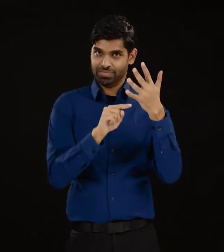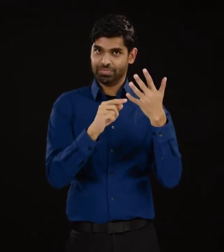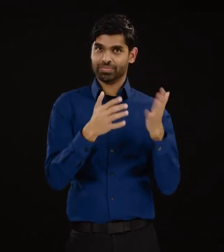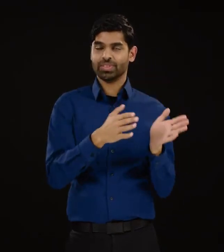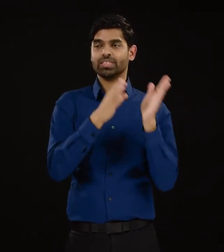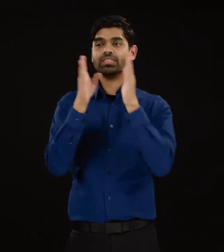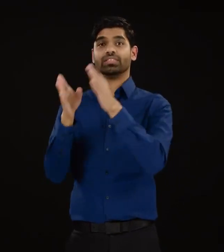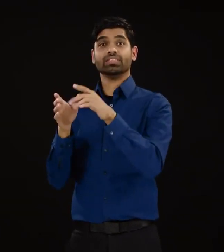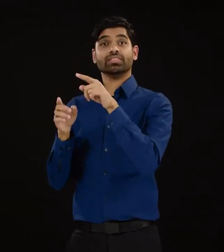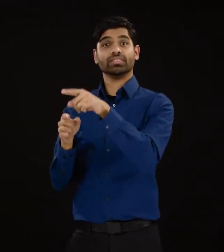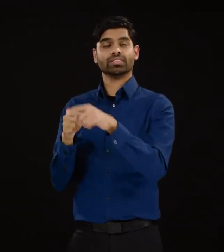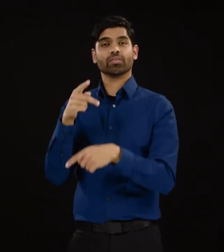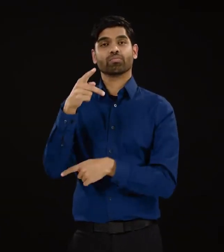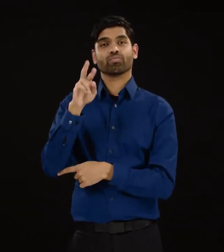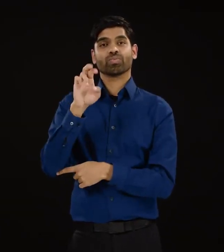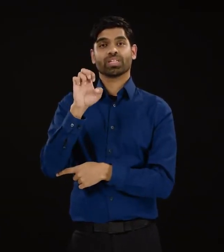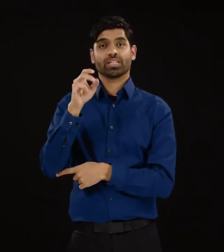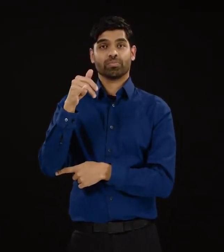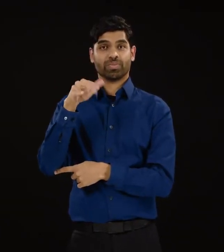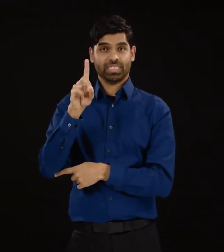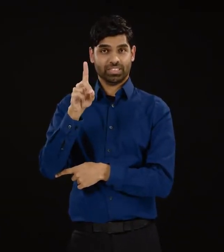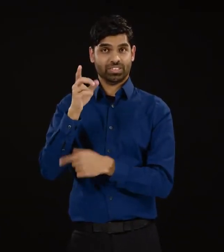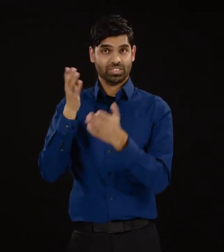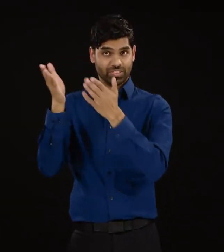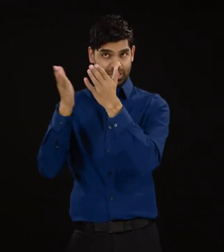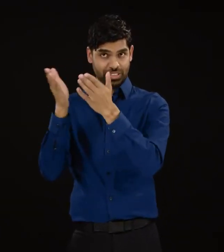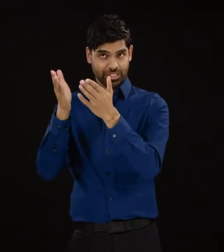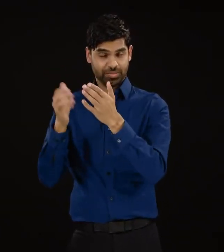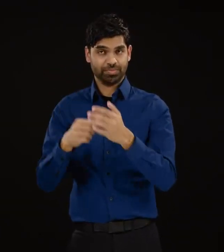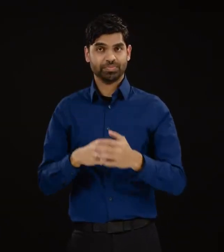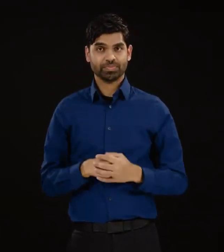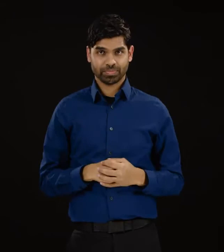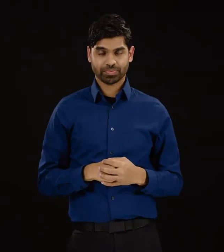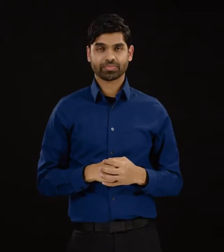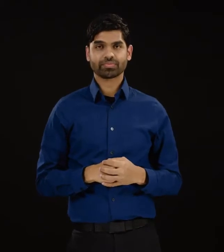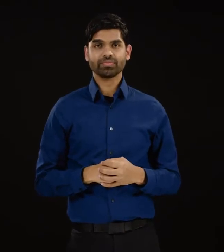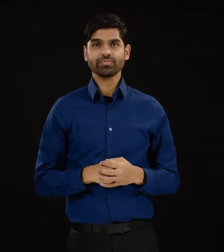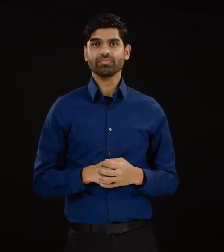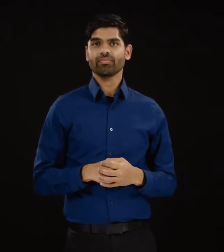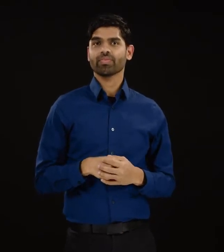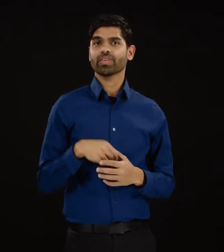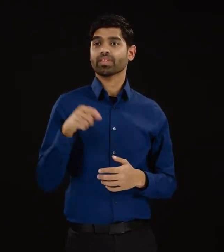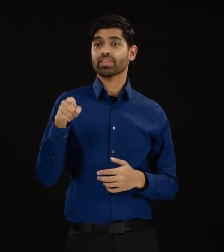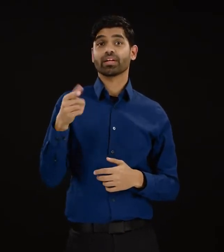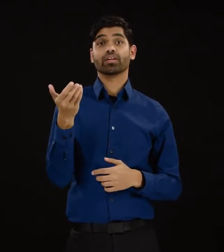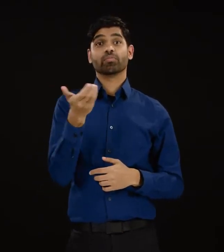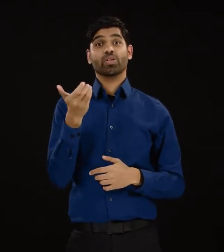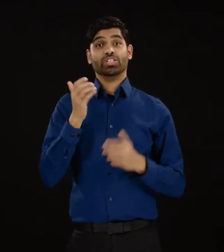A wireless consumer has prepaid services if they have to top up their account to activate services.